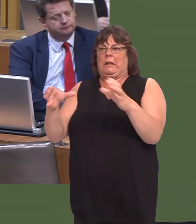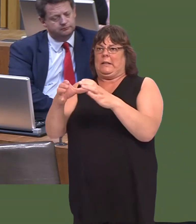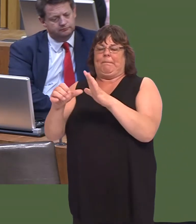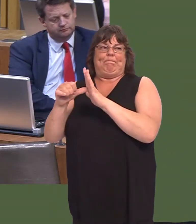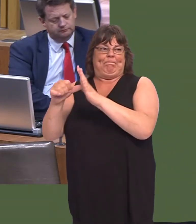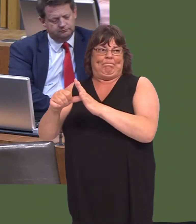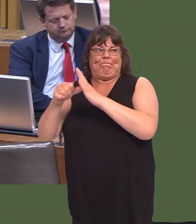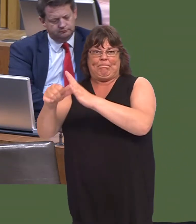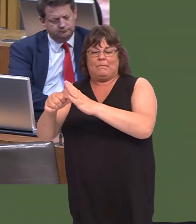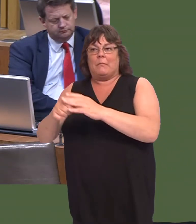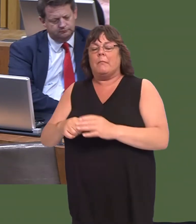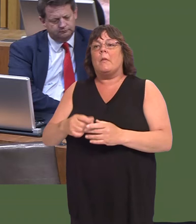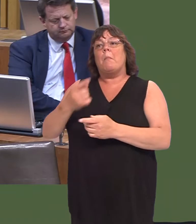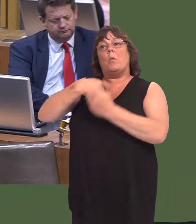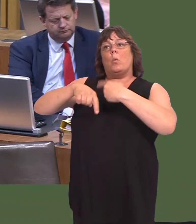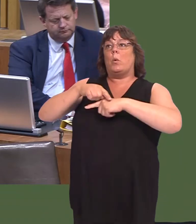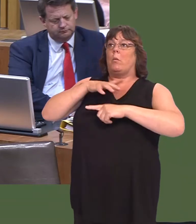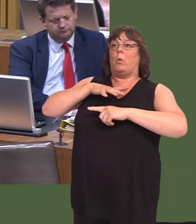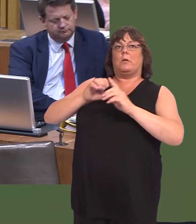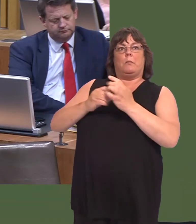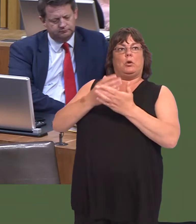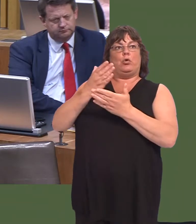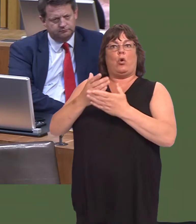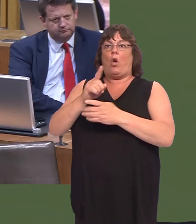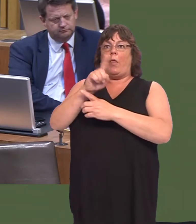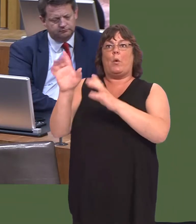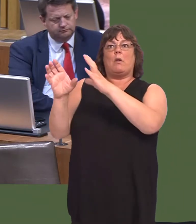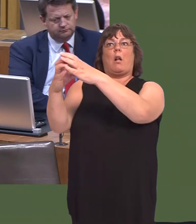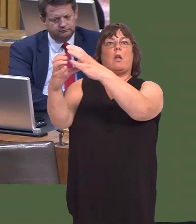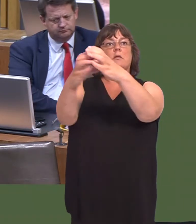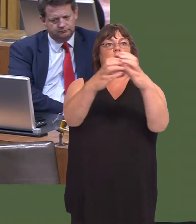Nevertheless, weíd want to ensure that the clusters that are created are sustainableóthat